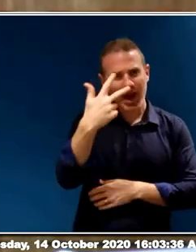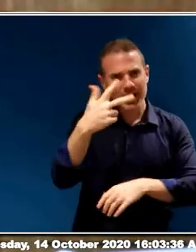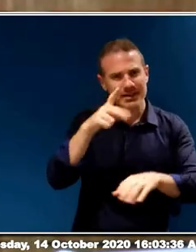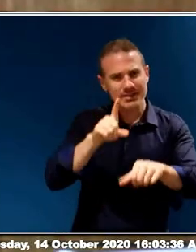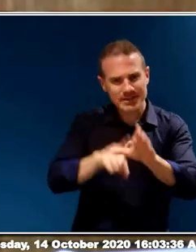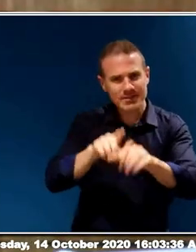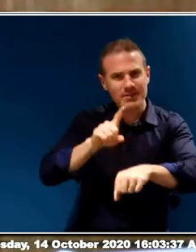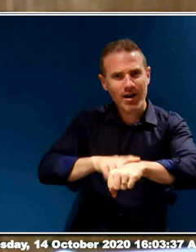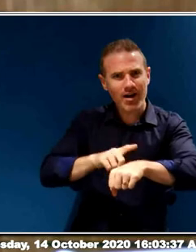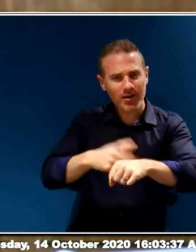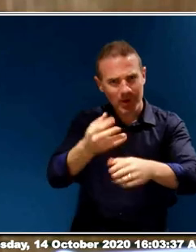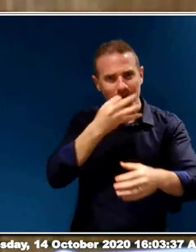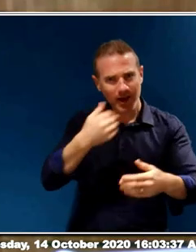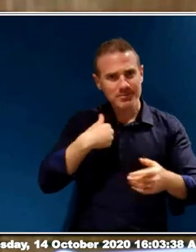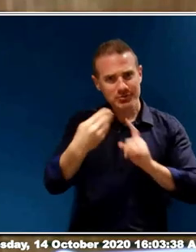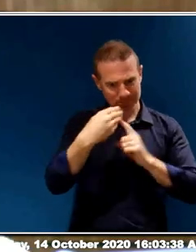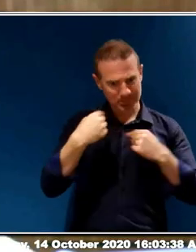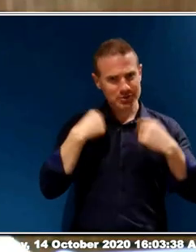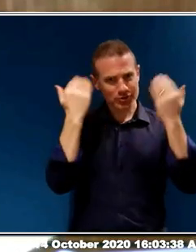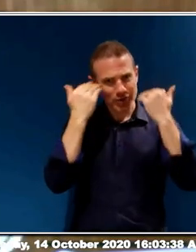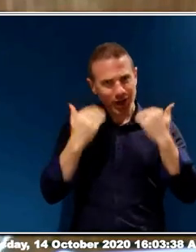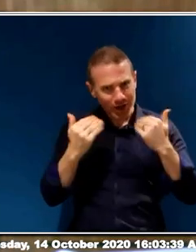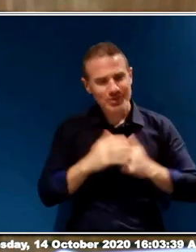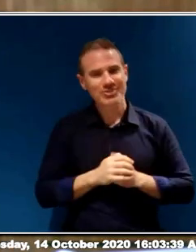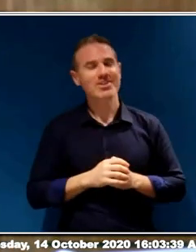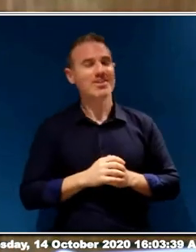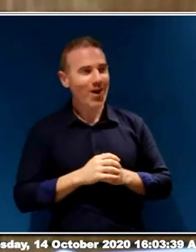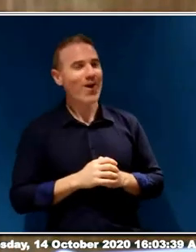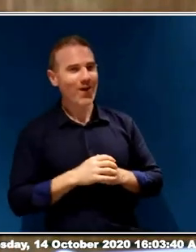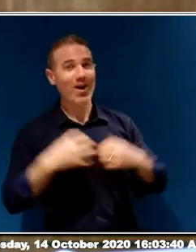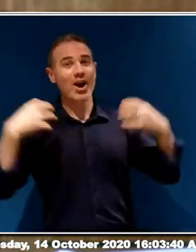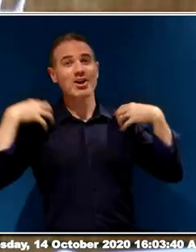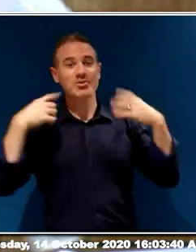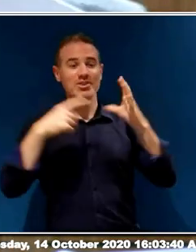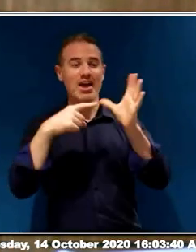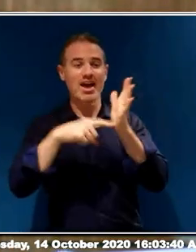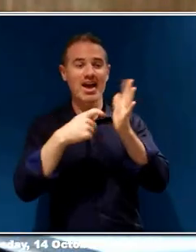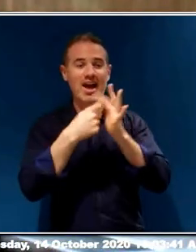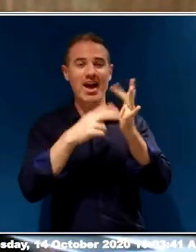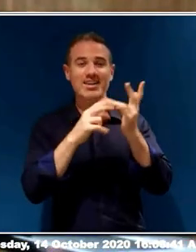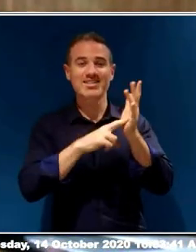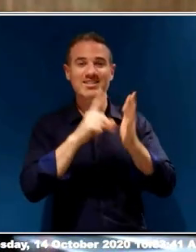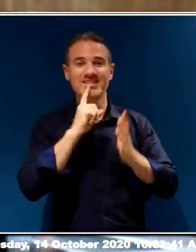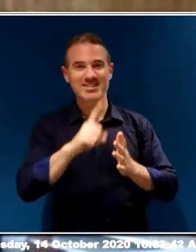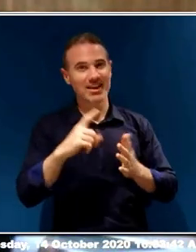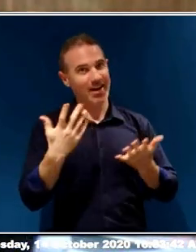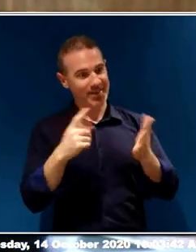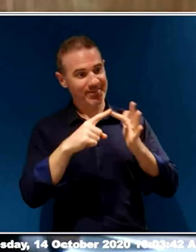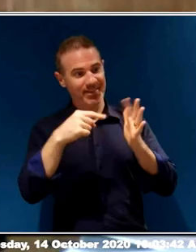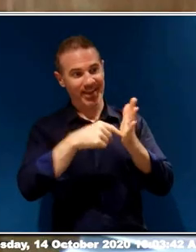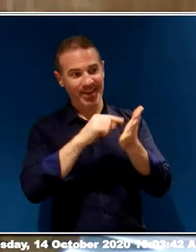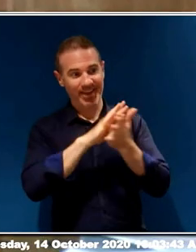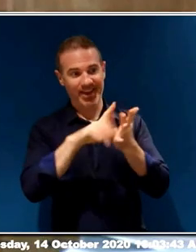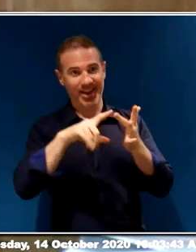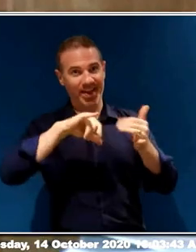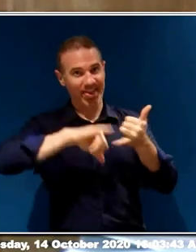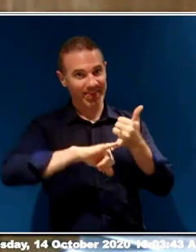Even that might have been difficult. Getting ethical approval to talk to judges is very difficult.